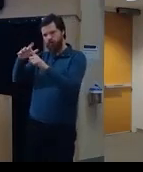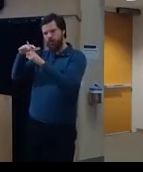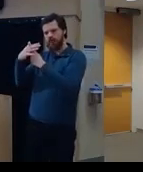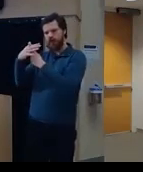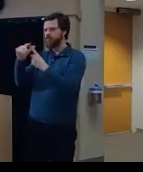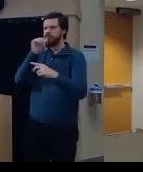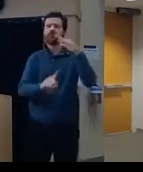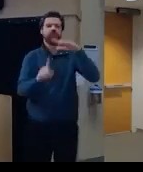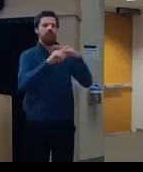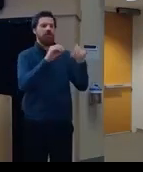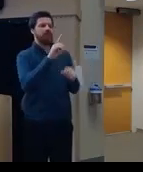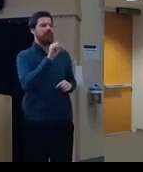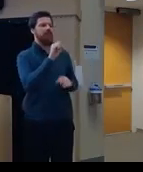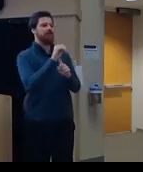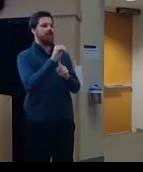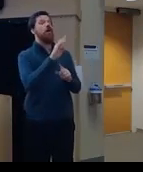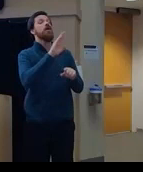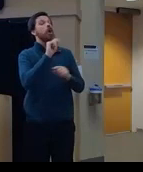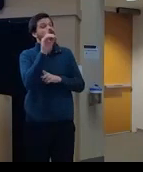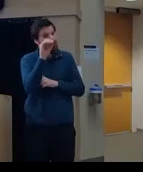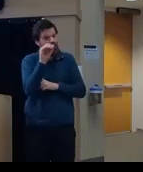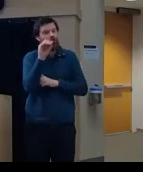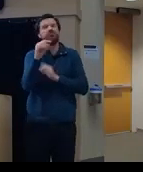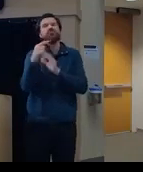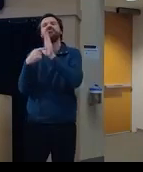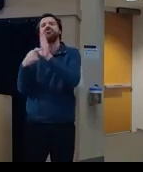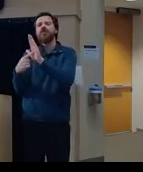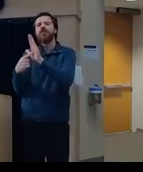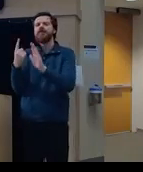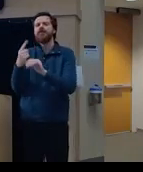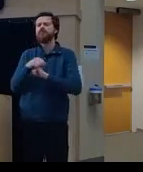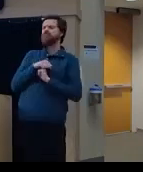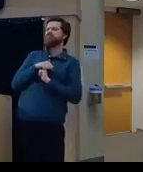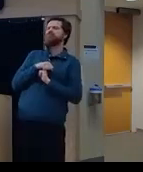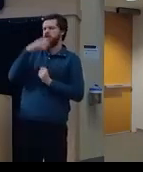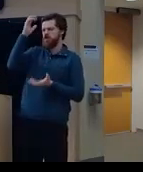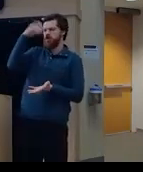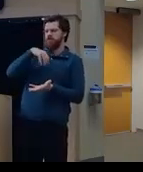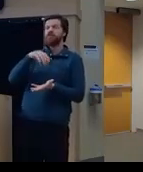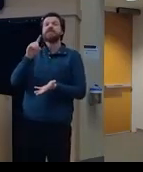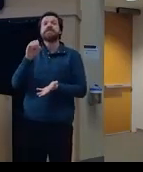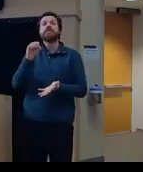themselves in the DSM but do reflect something is uh a miss so I think the DSM is limited and